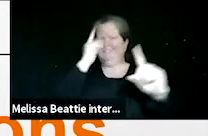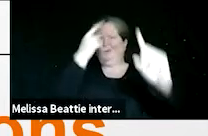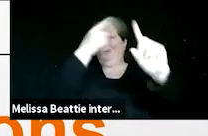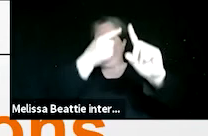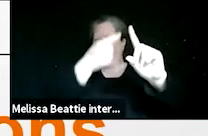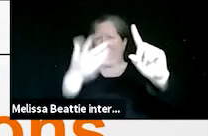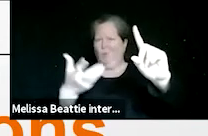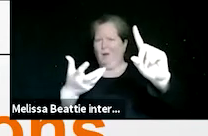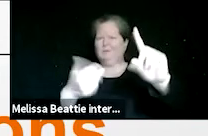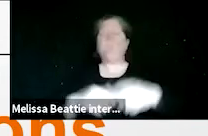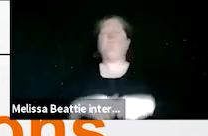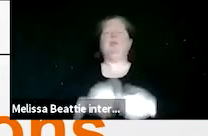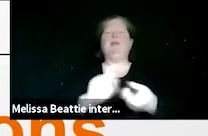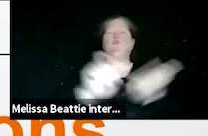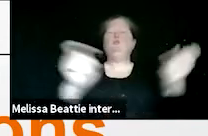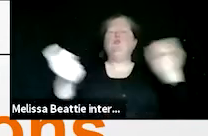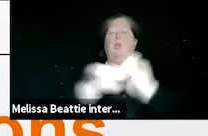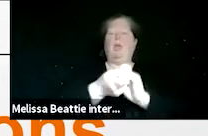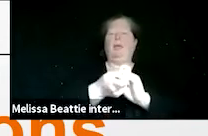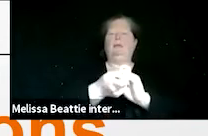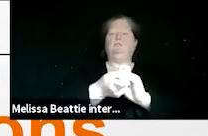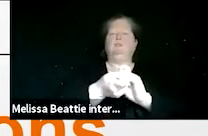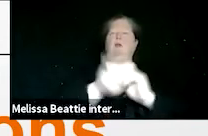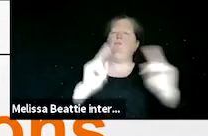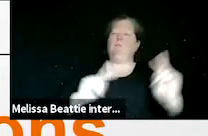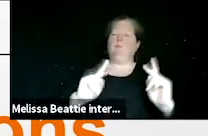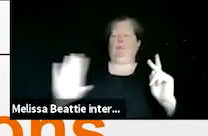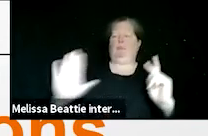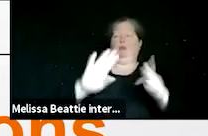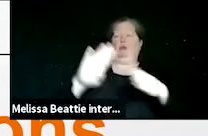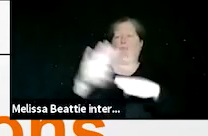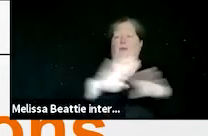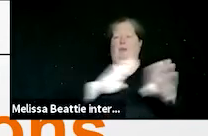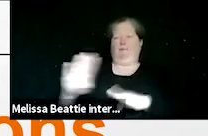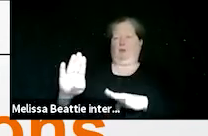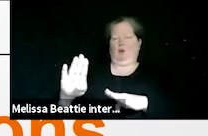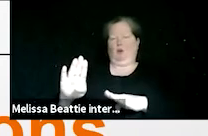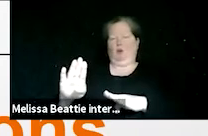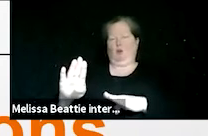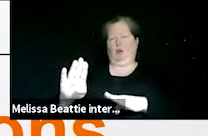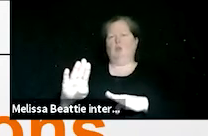change behavior and to habituate that behavior. Ben Woelk: So that we are trying to strengthen the culture and you